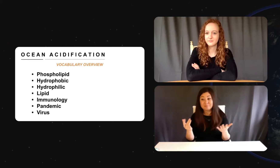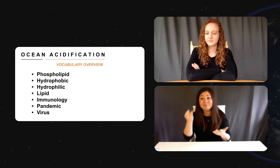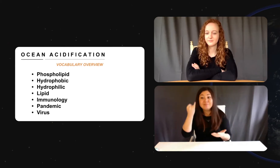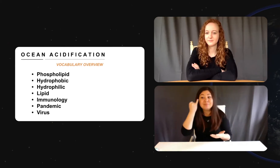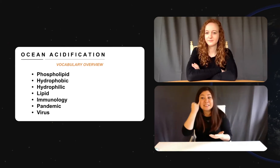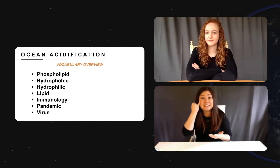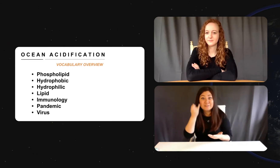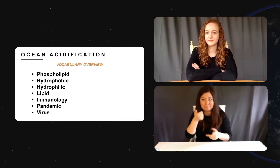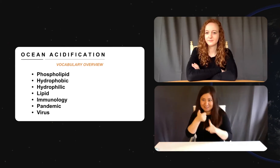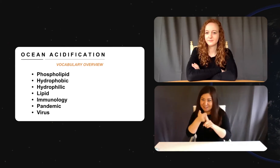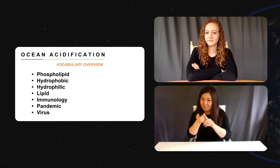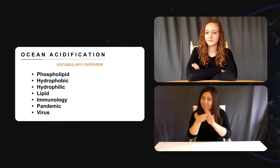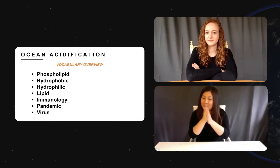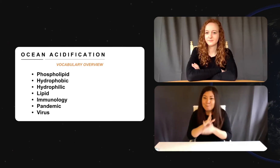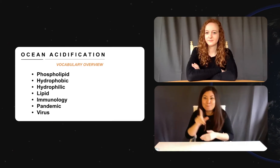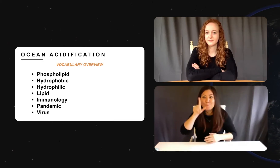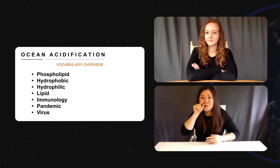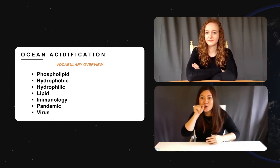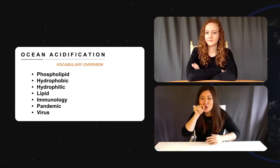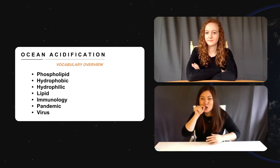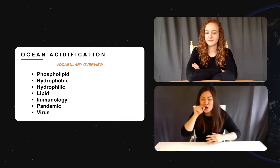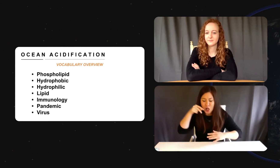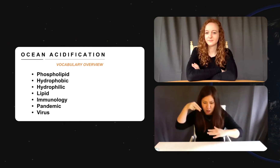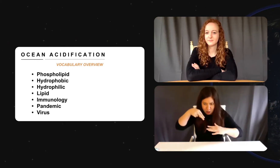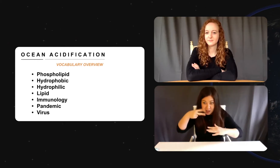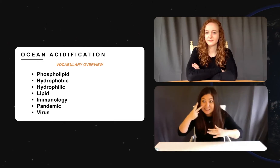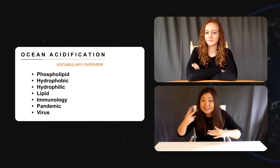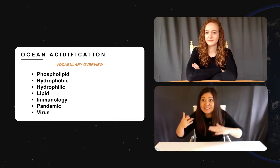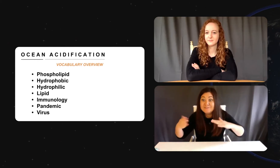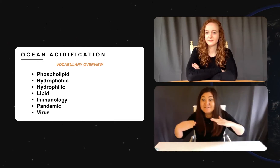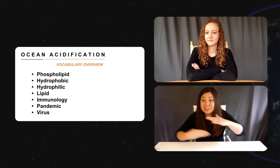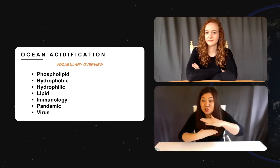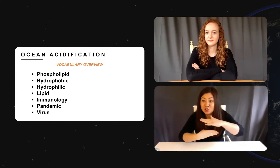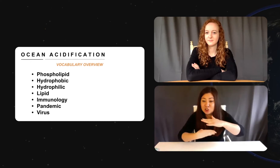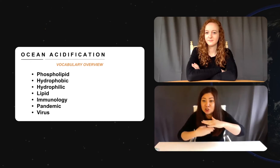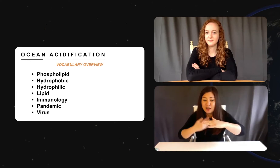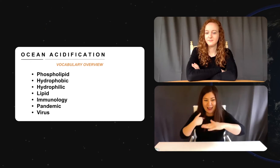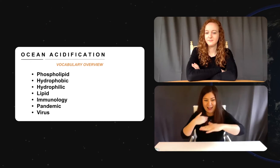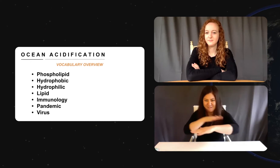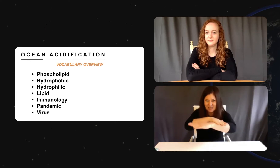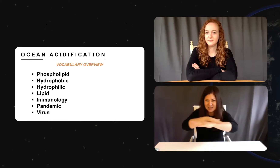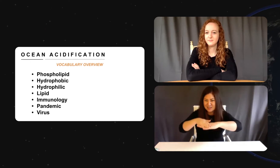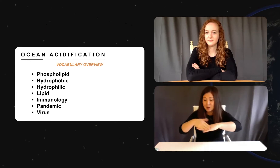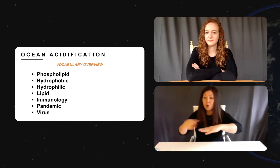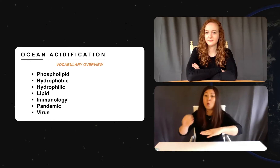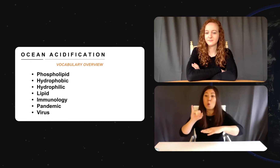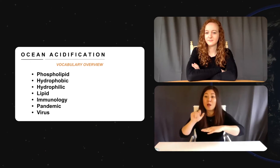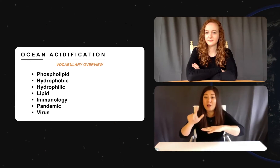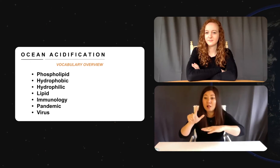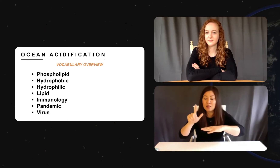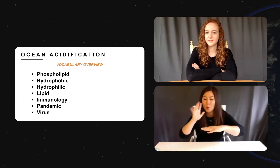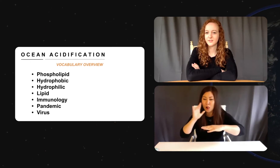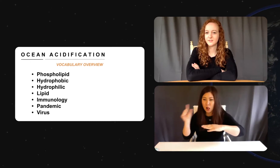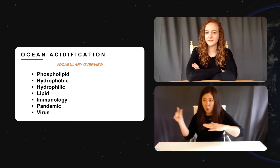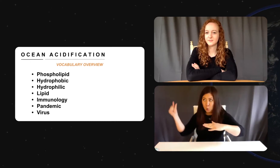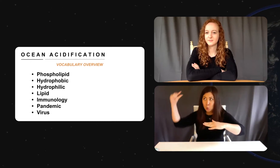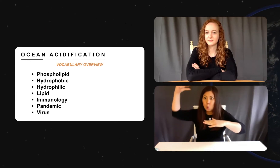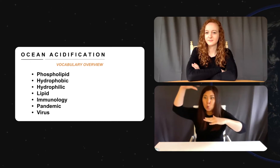The way they're impacted is, for example, when a bird is flying and sees a fish under